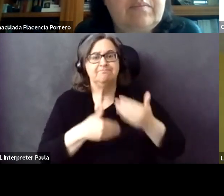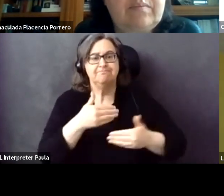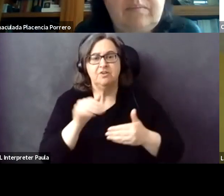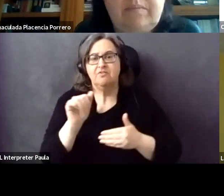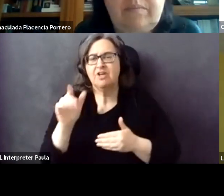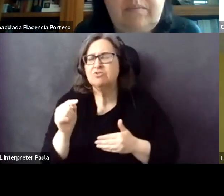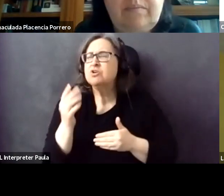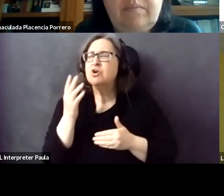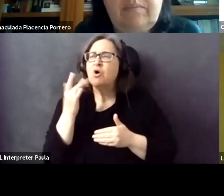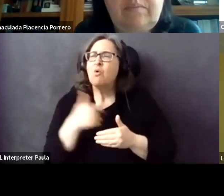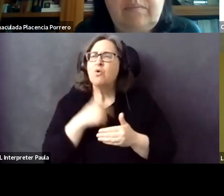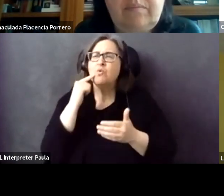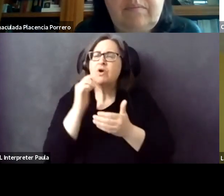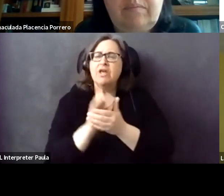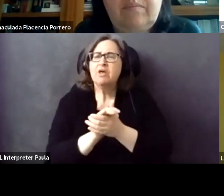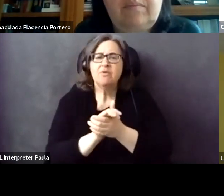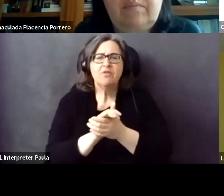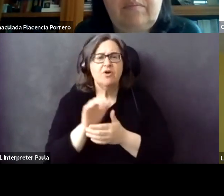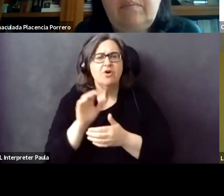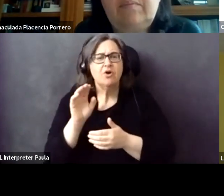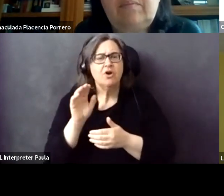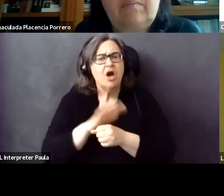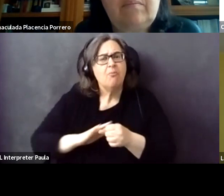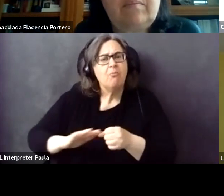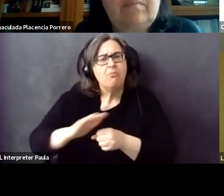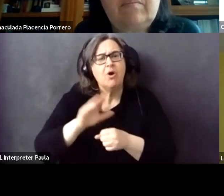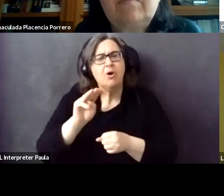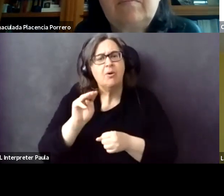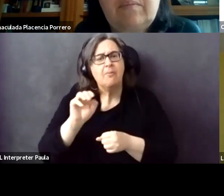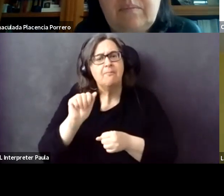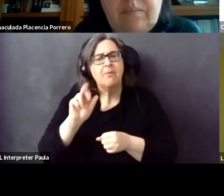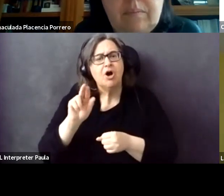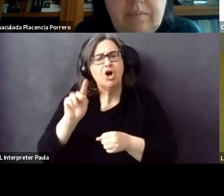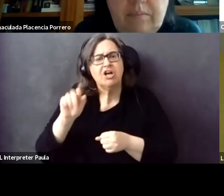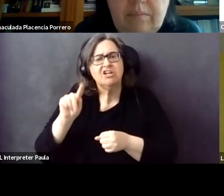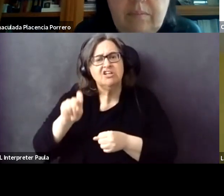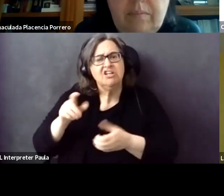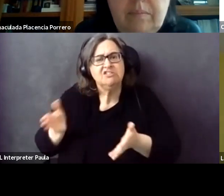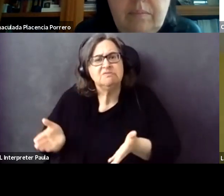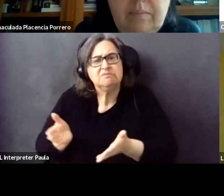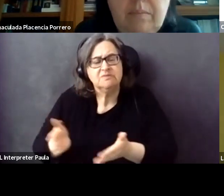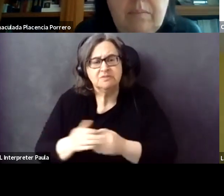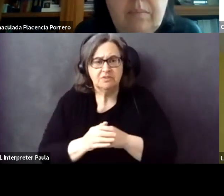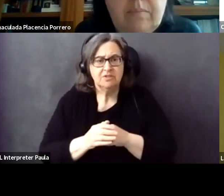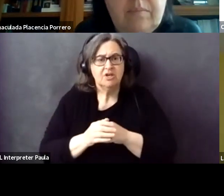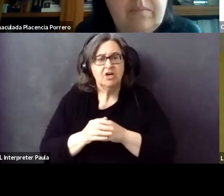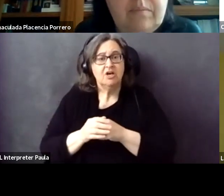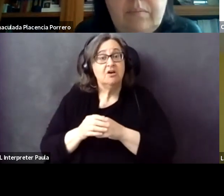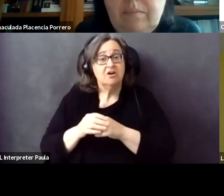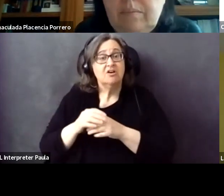working on the technical standards that will support the implementation of the Act. Why do we believe that the